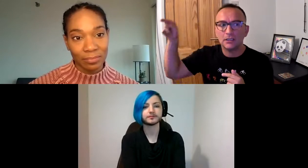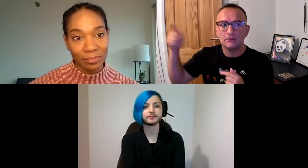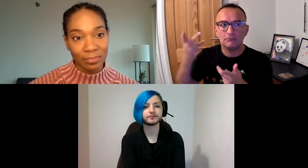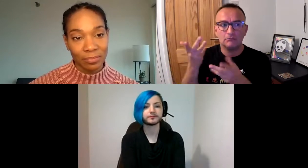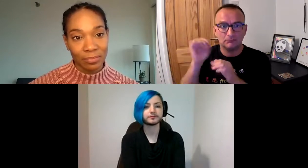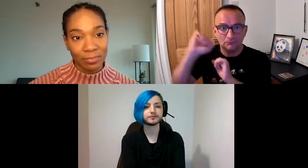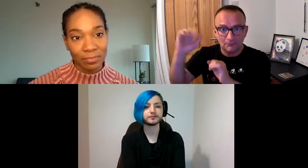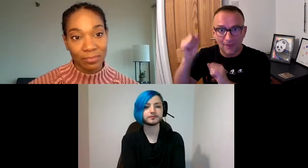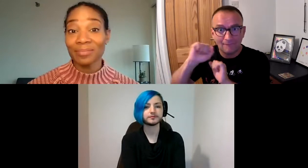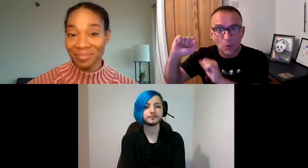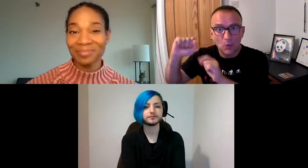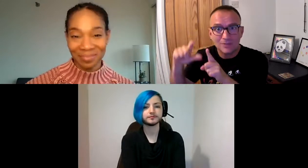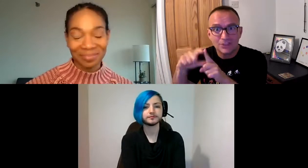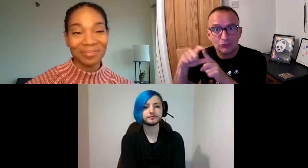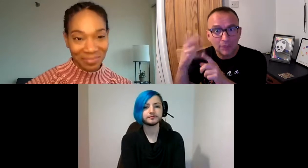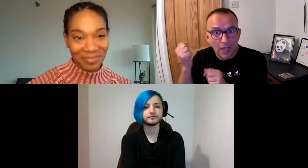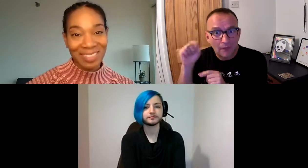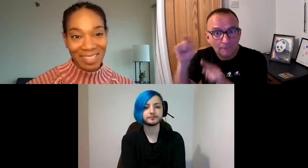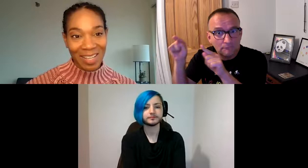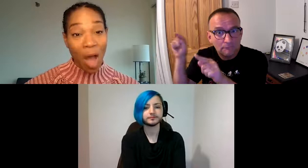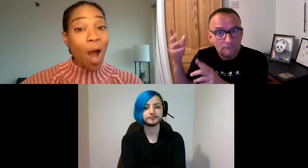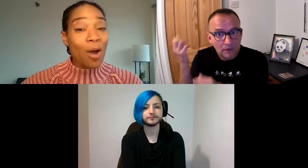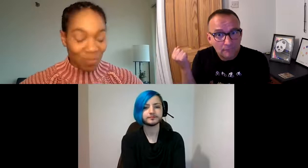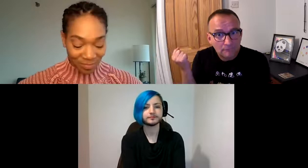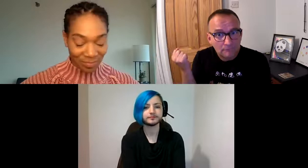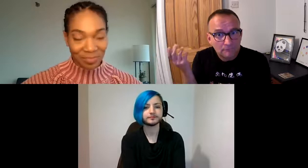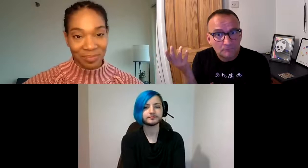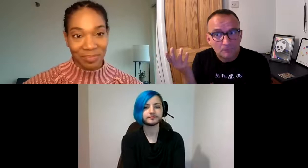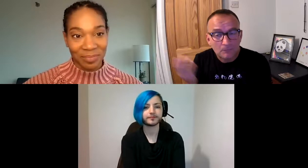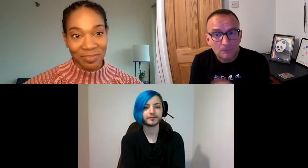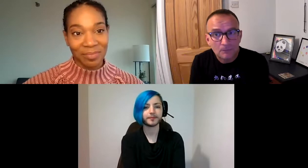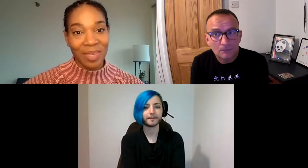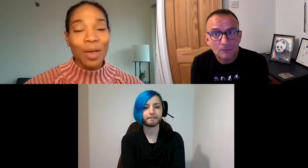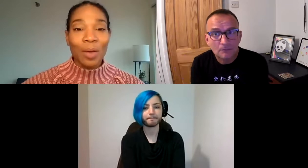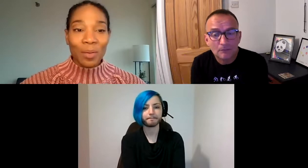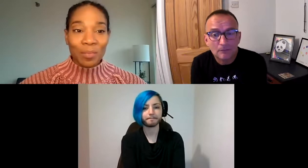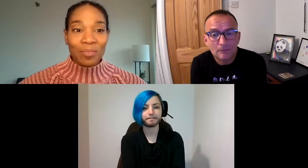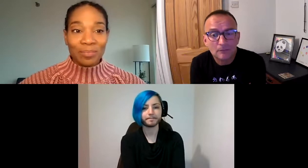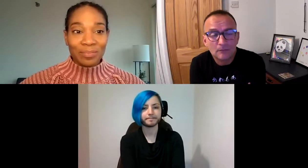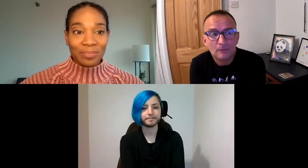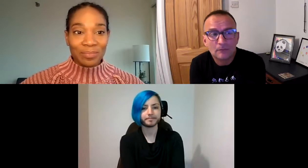I focused on the US. Then focused on bringing